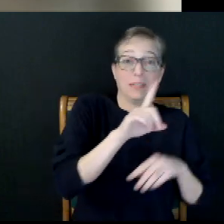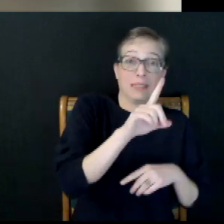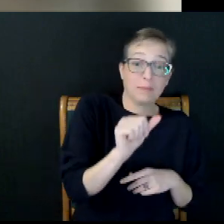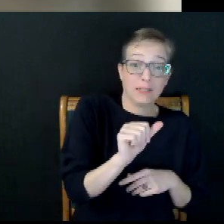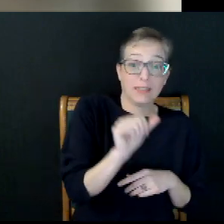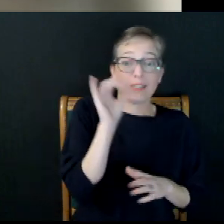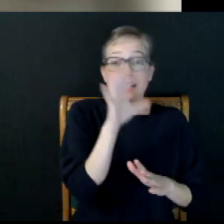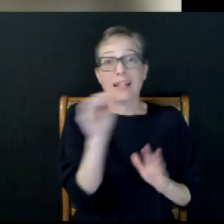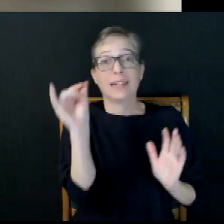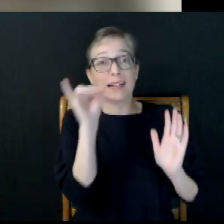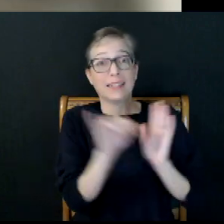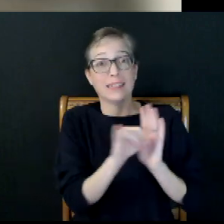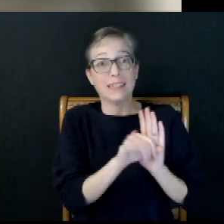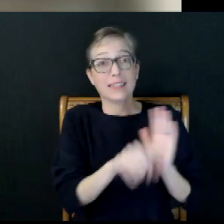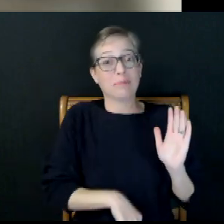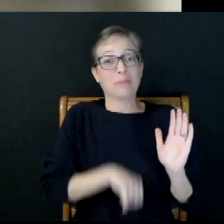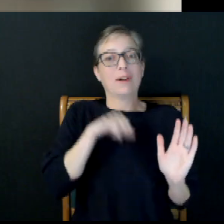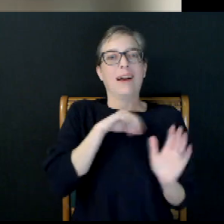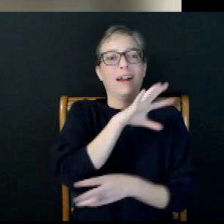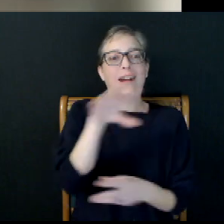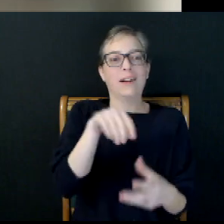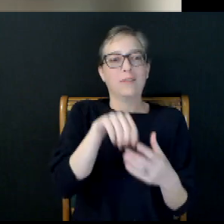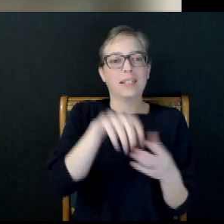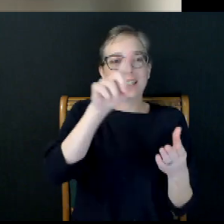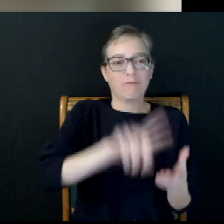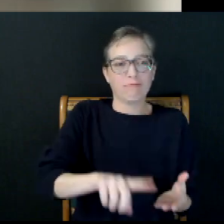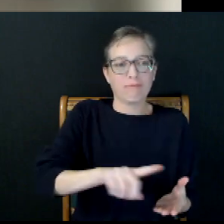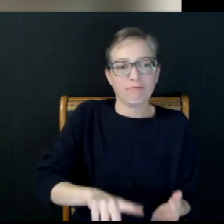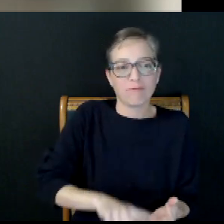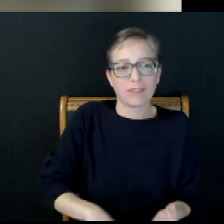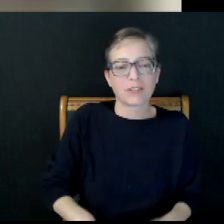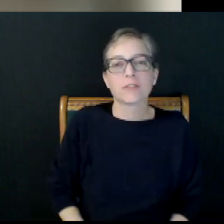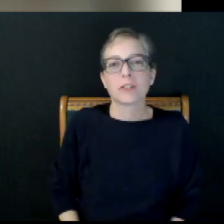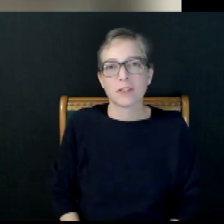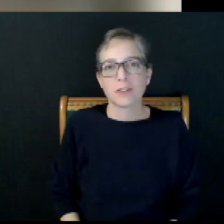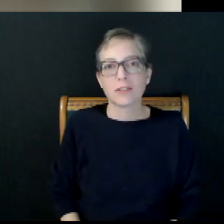We're so excited that many of you have joined us again for